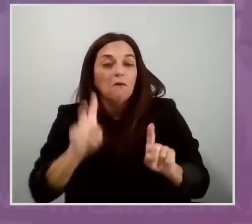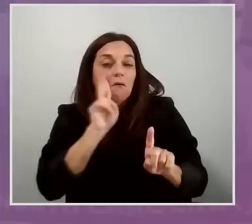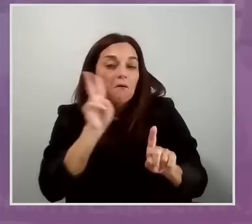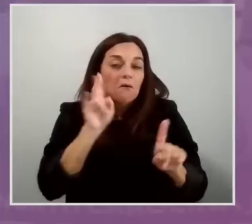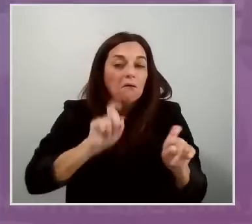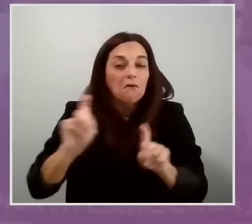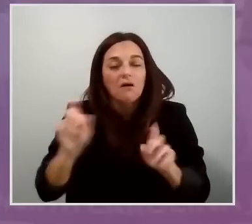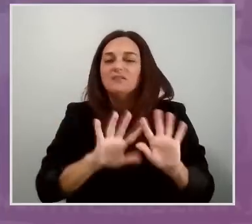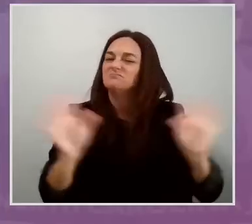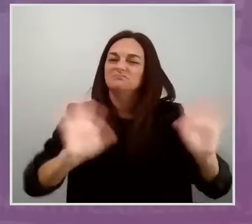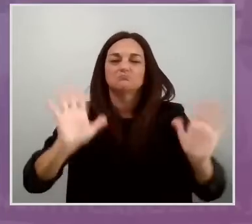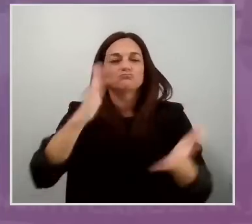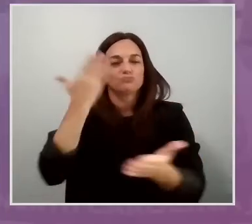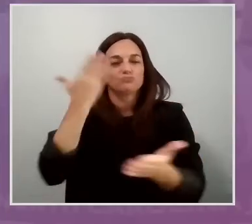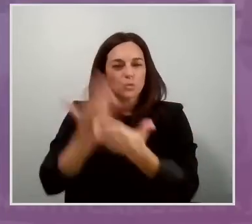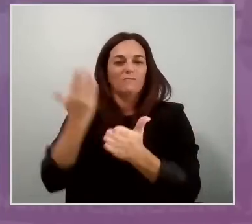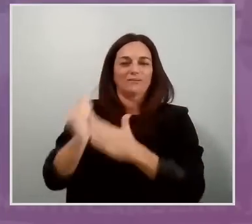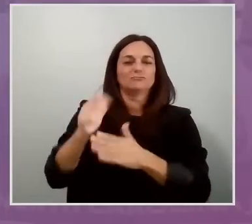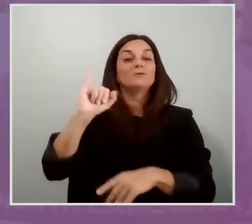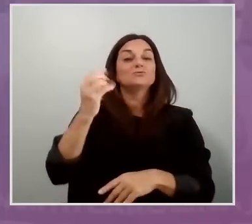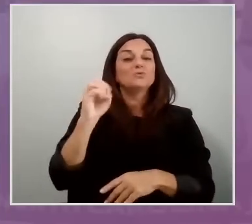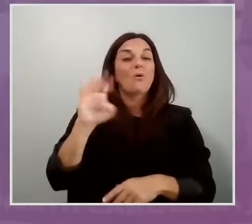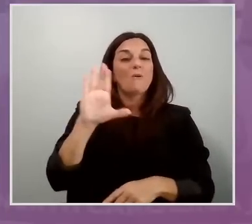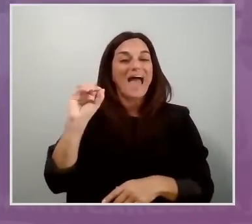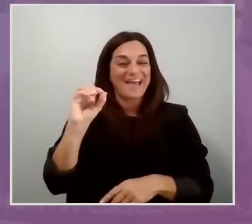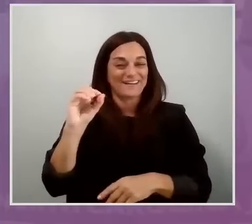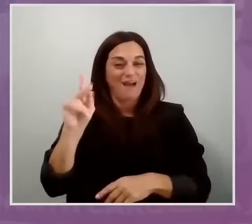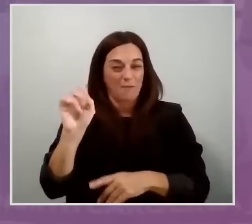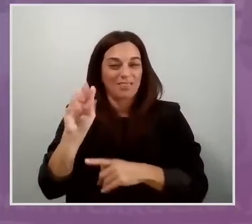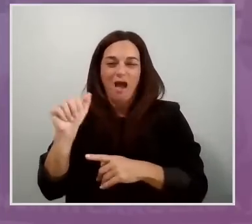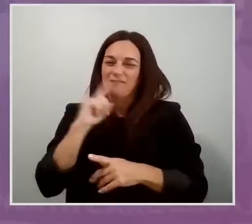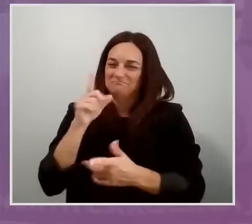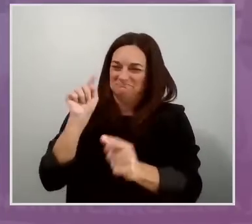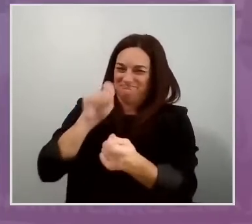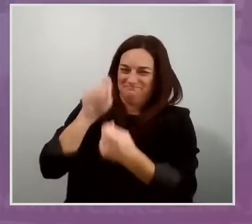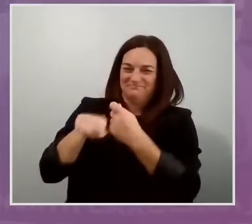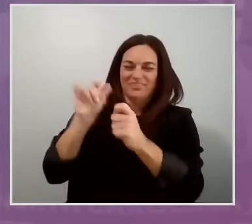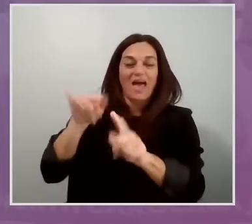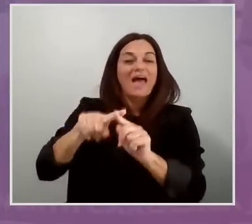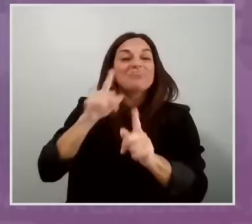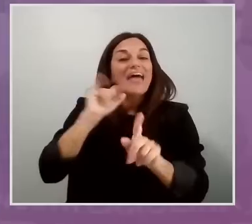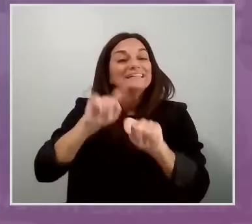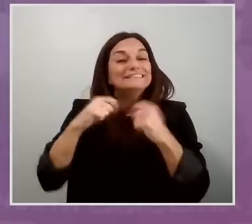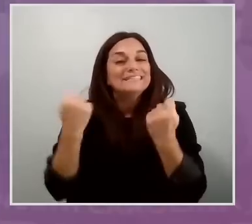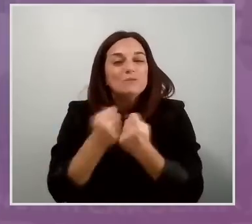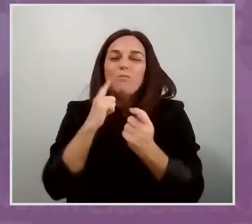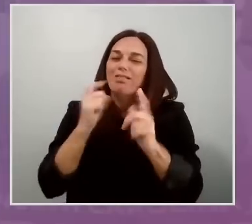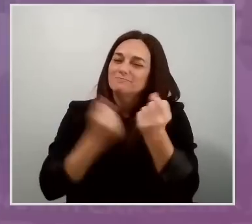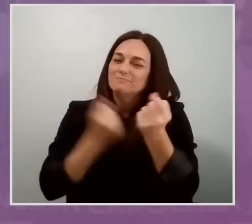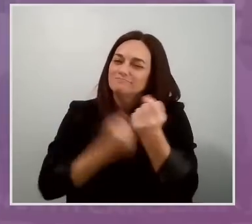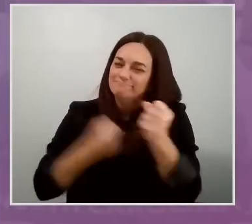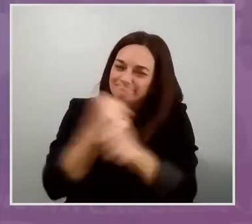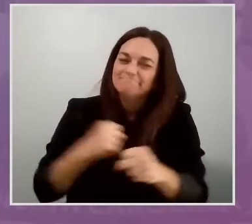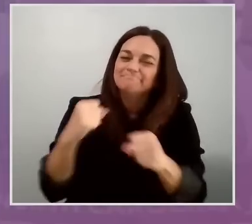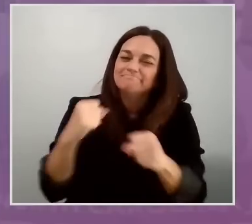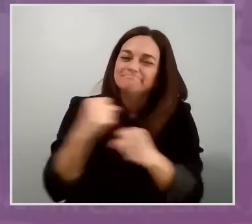WE NEED TO END THIS HORRIBLE EXPERIMENT AND GET BACK TO PROVEN LEADERSHIP. JOE BIDEN AND KAMALA HARRIS